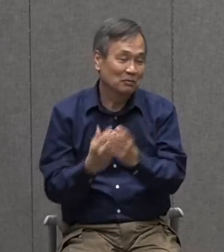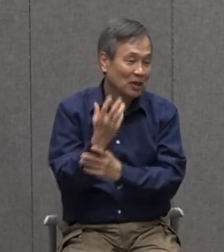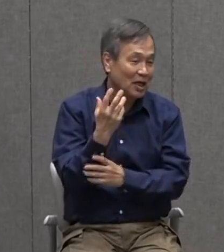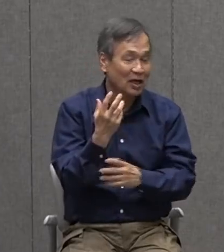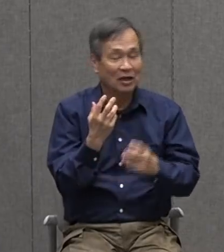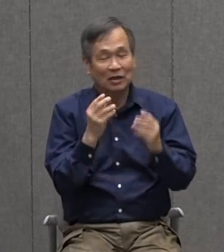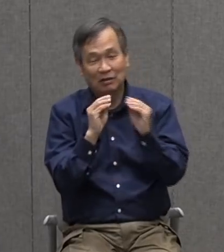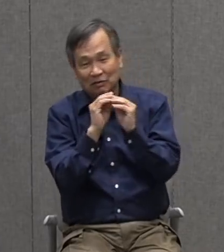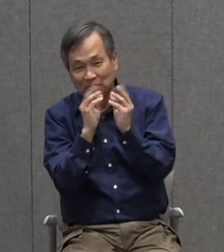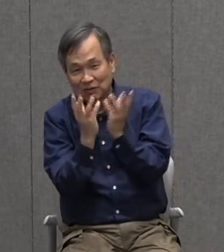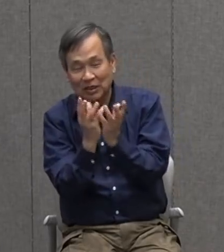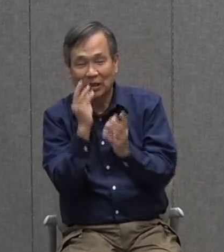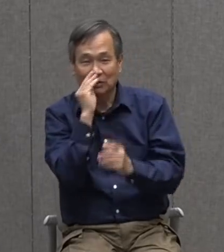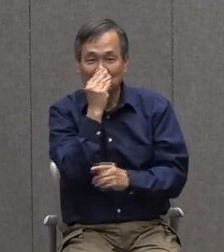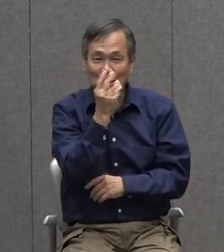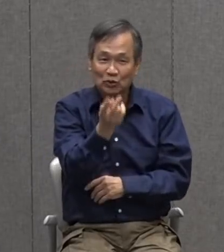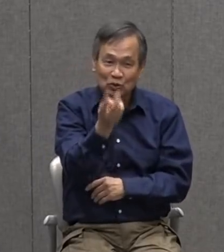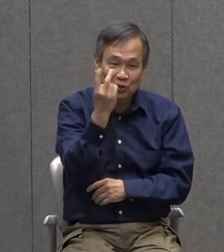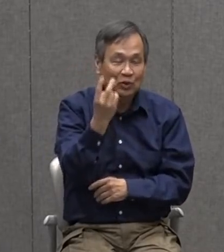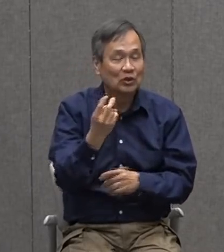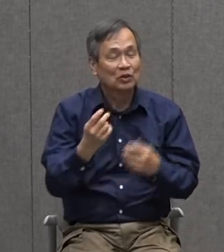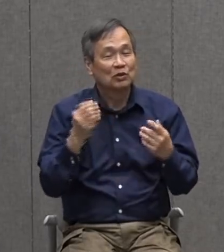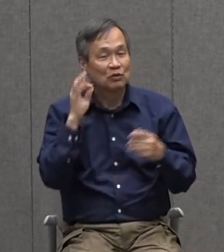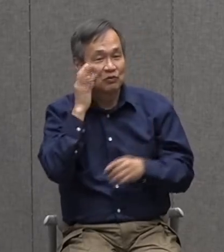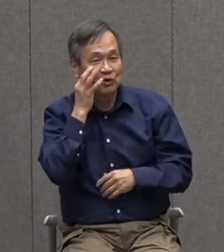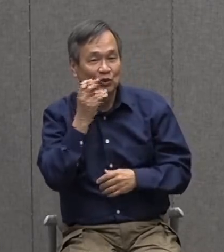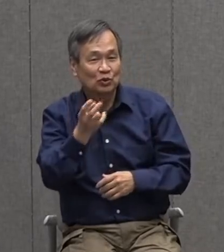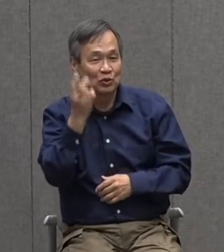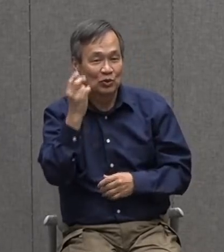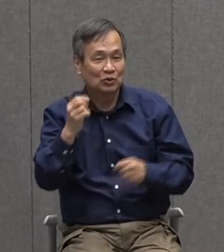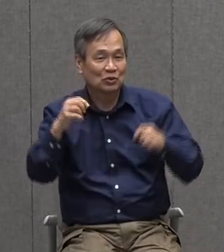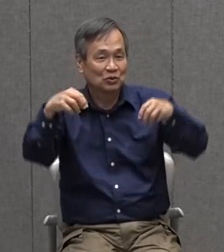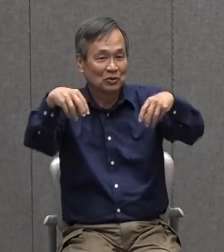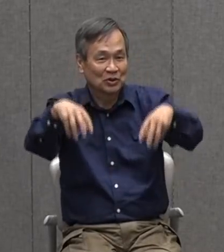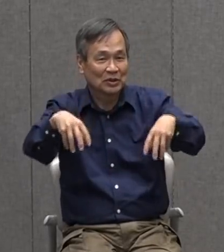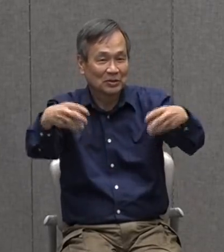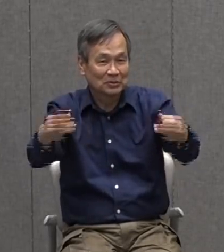and two marvelous fruits grew, and two seeds were made.